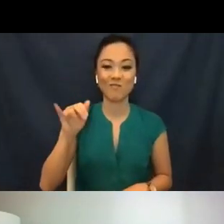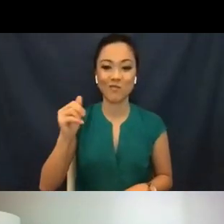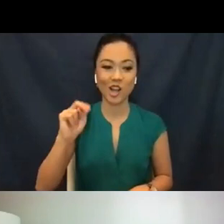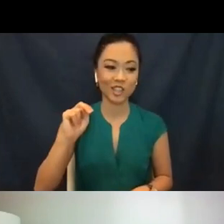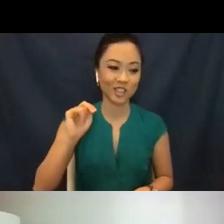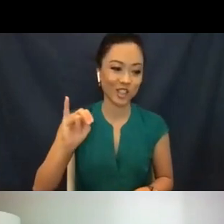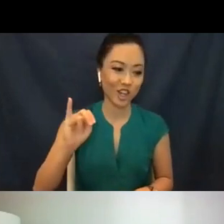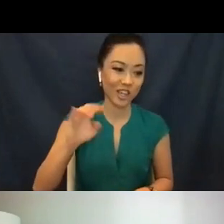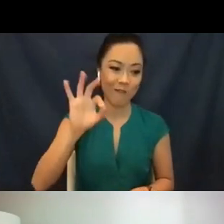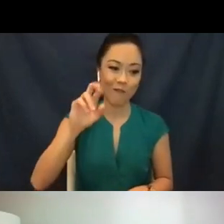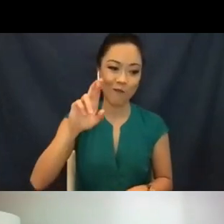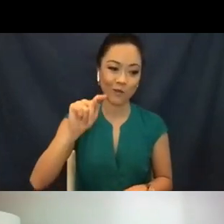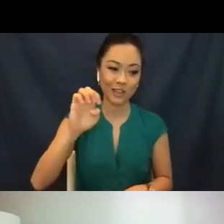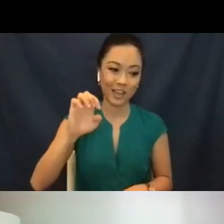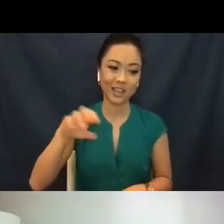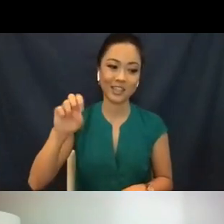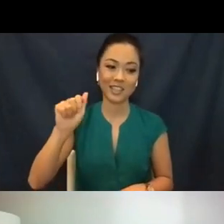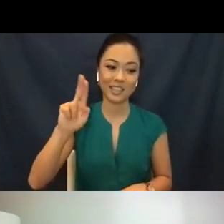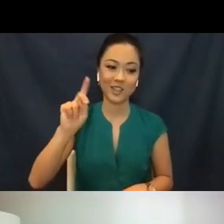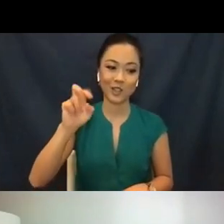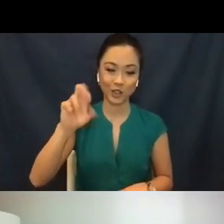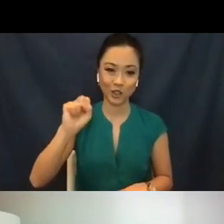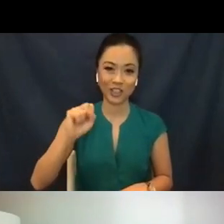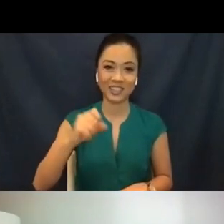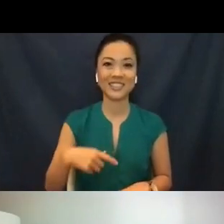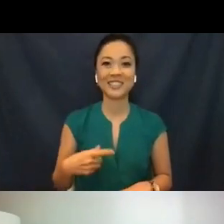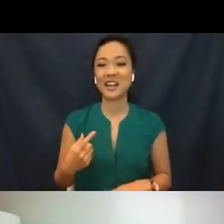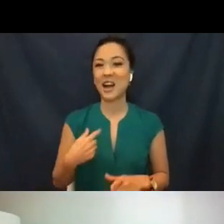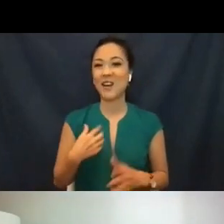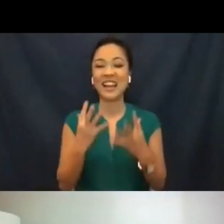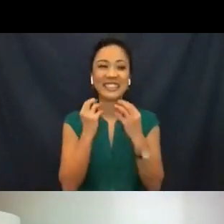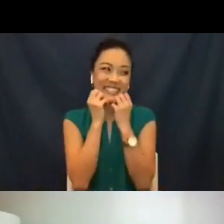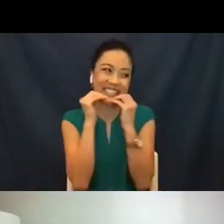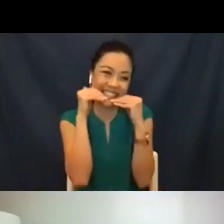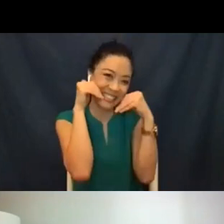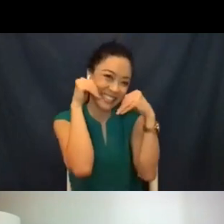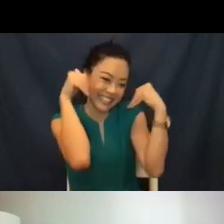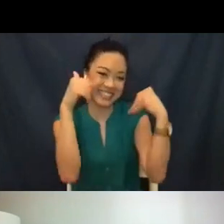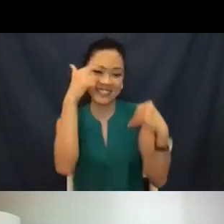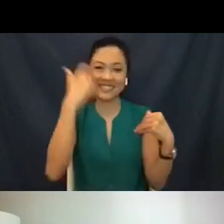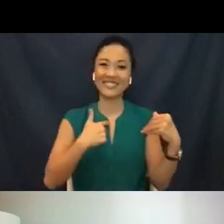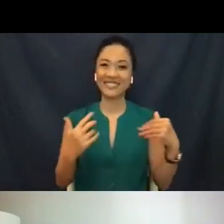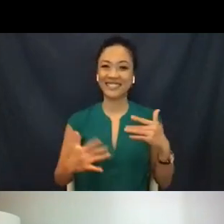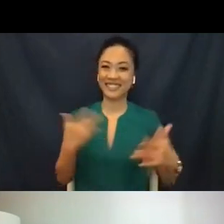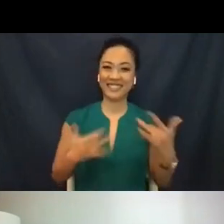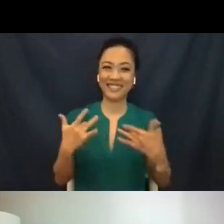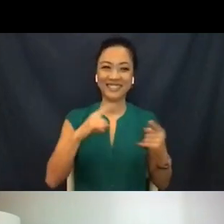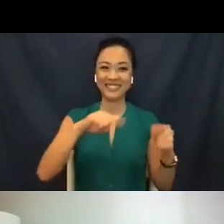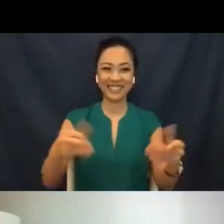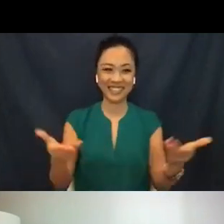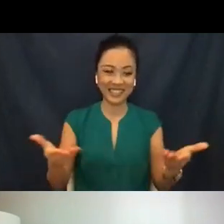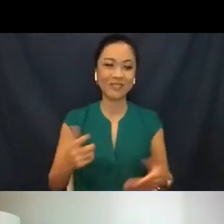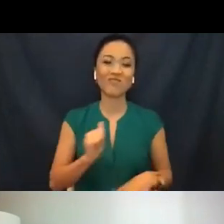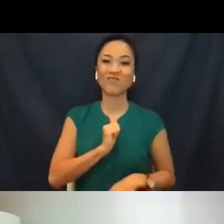excited and honored to be here. I am a choreographer and performer, but I'm one half of the collective